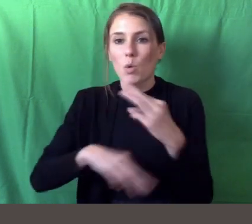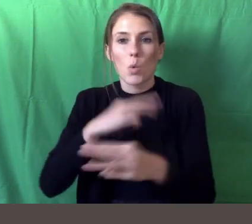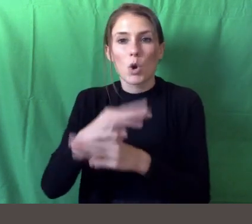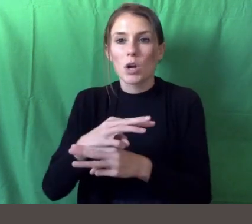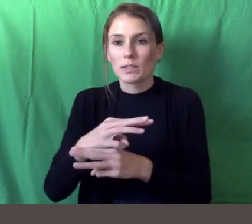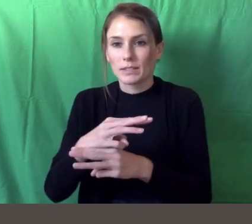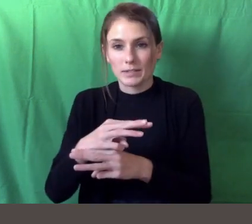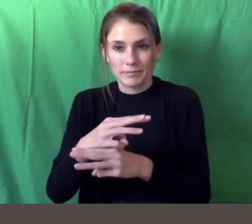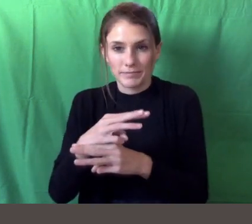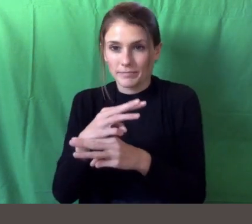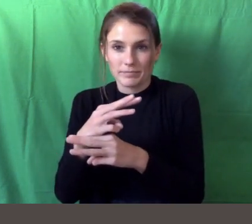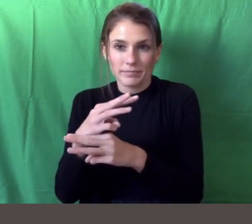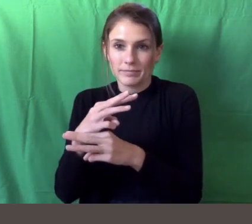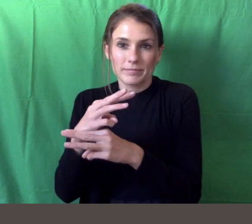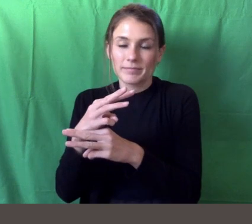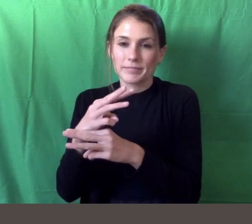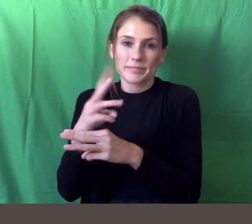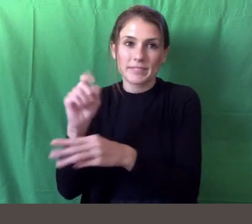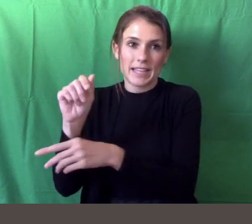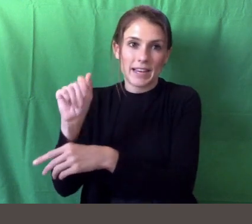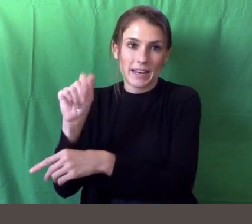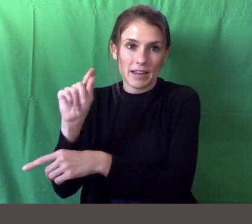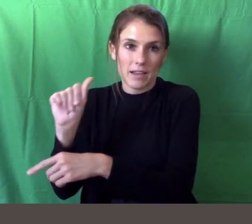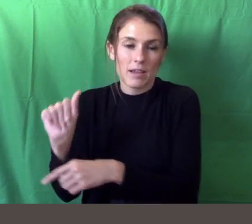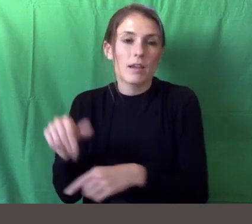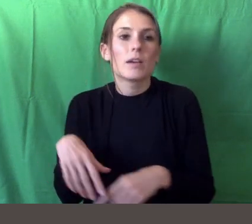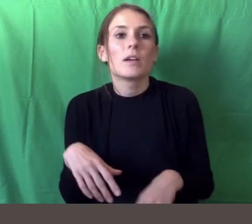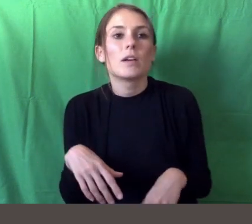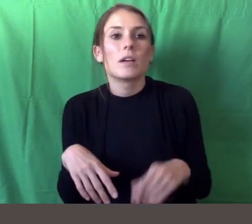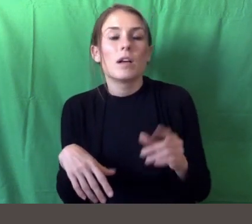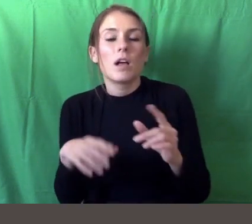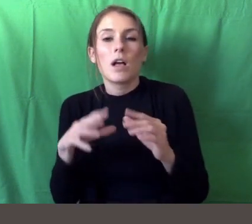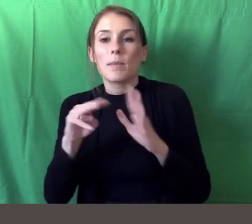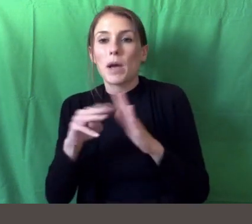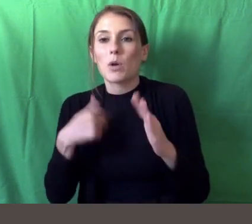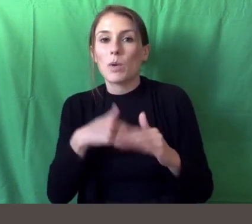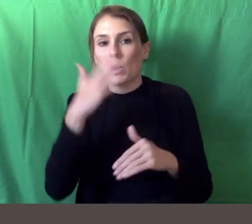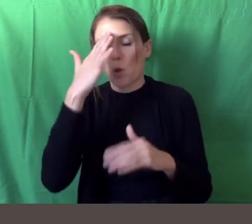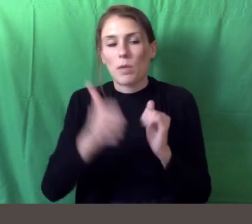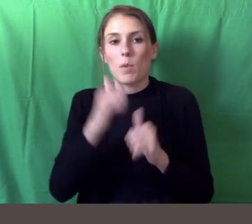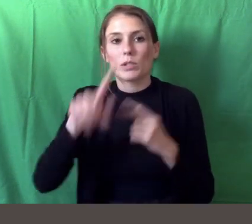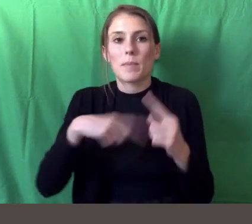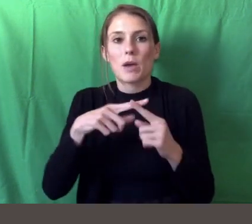What about large language models? The model we know the most about is GPT-3.